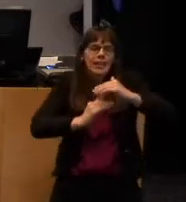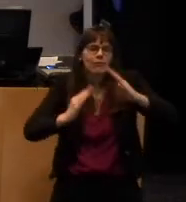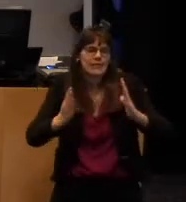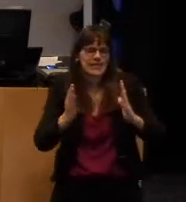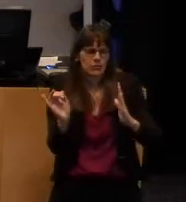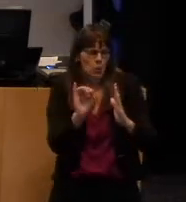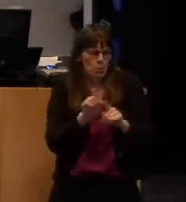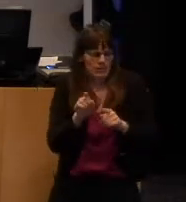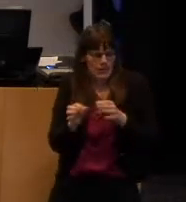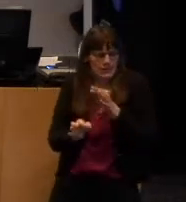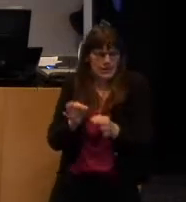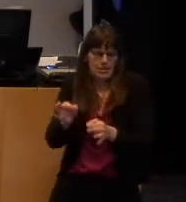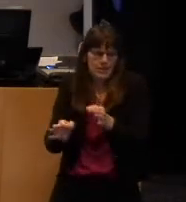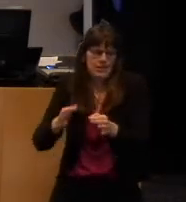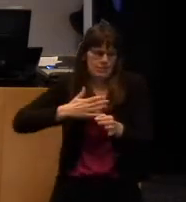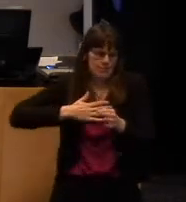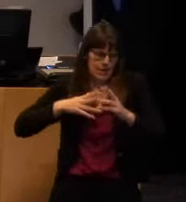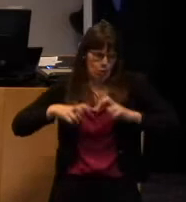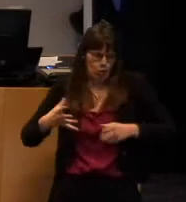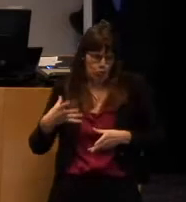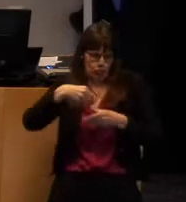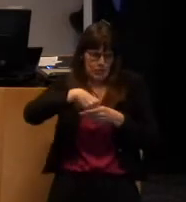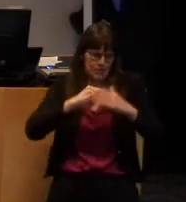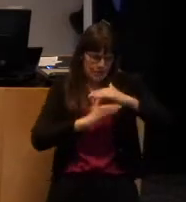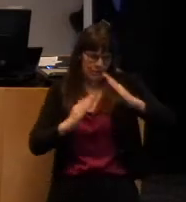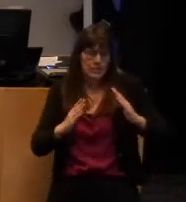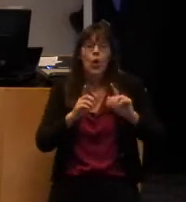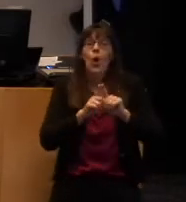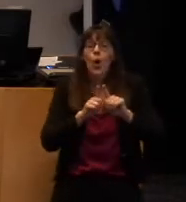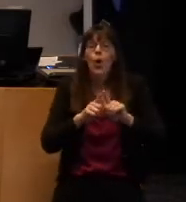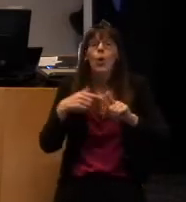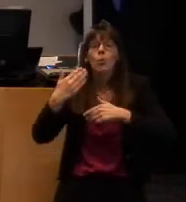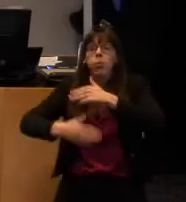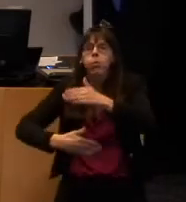which then was used for this study, and which was also revised at the end of the study.